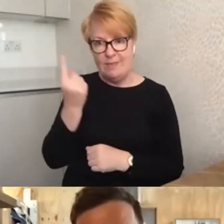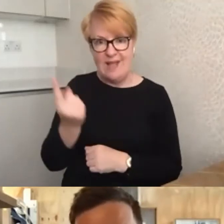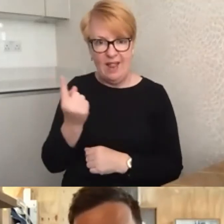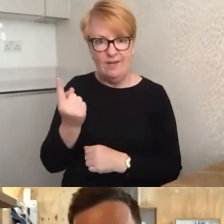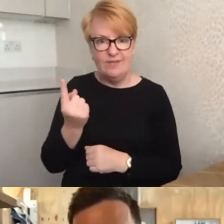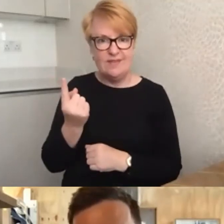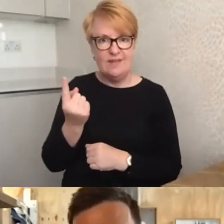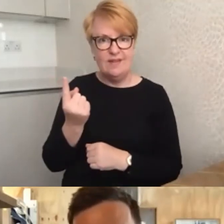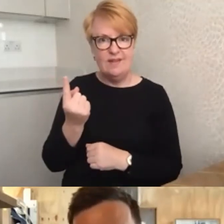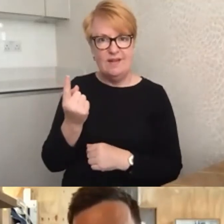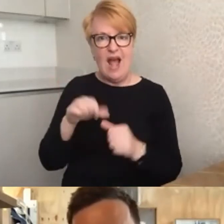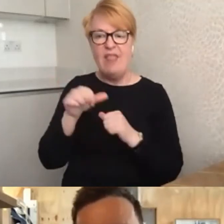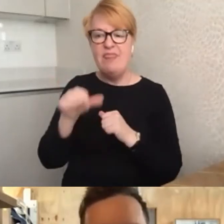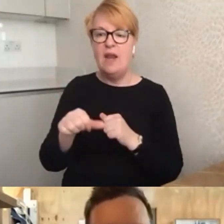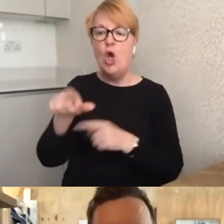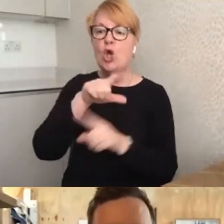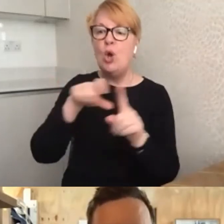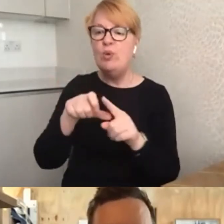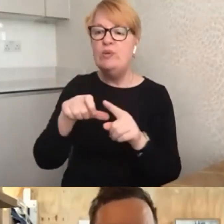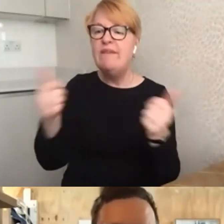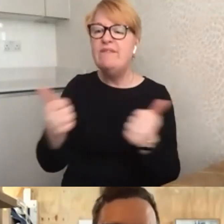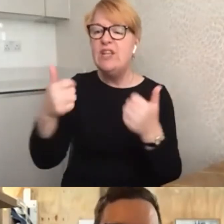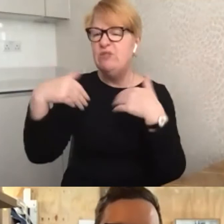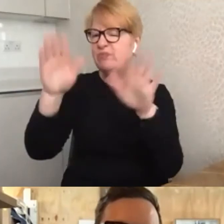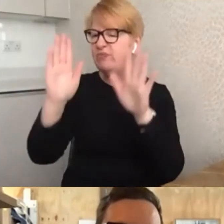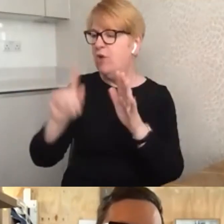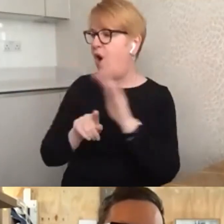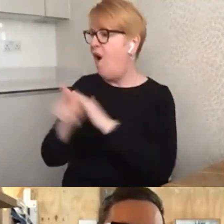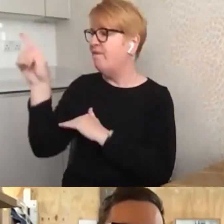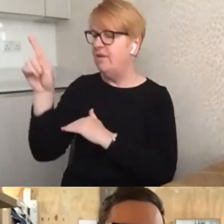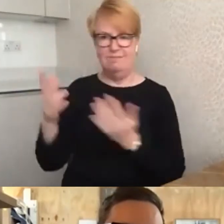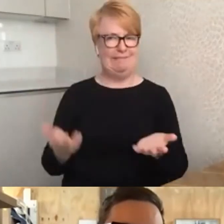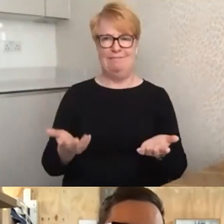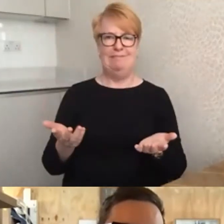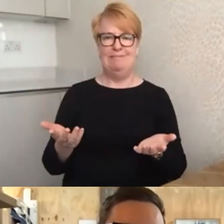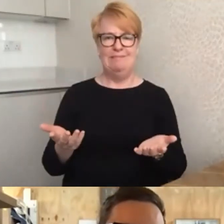leave the community to do what it needs to do after it's finished and actually, is that viable?